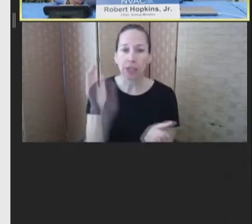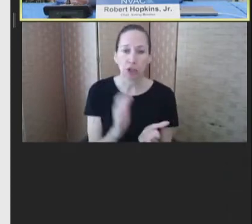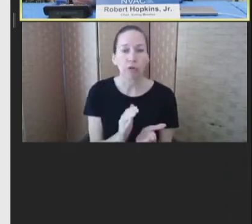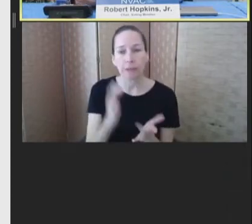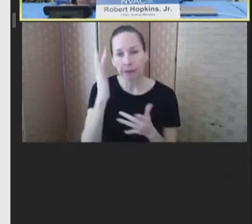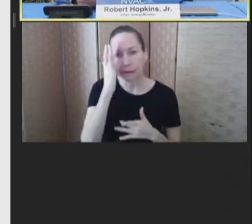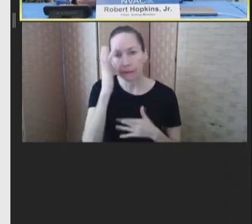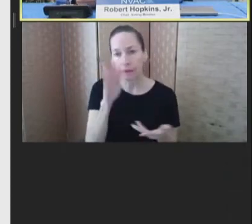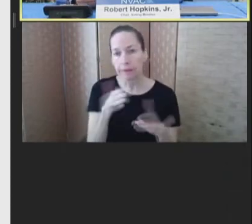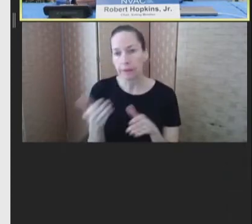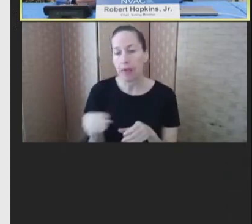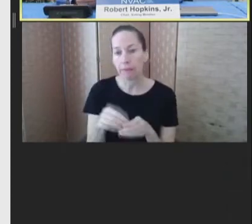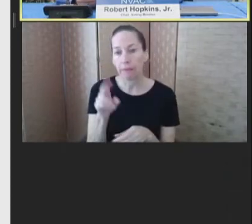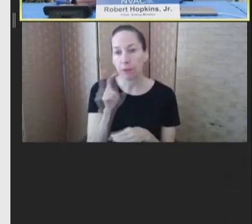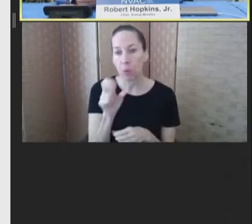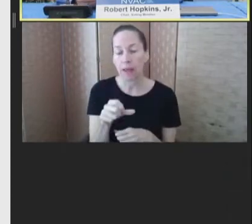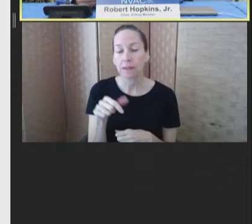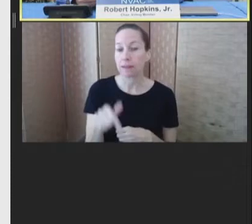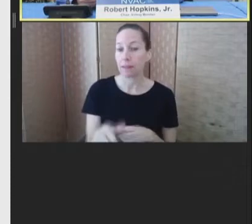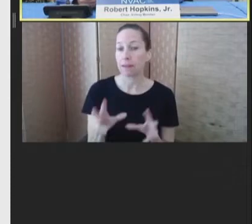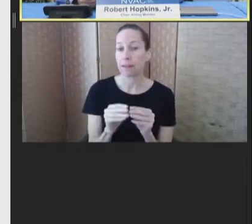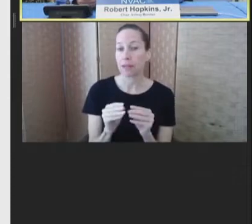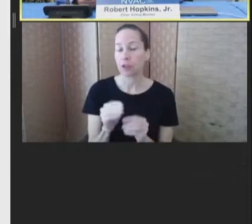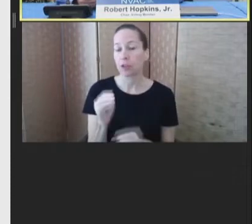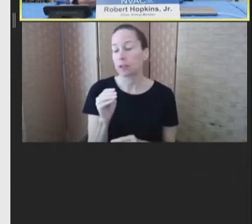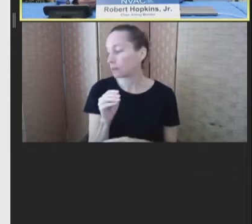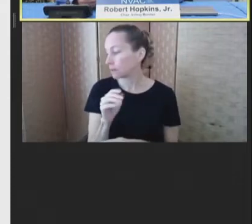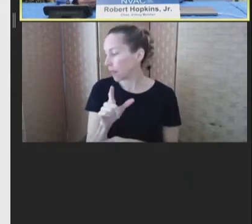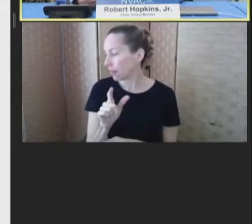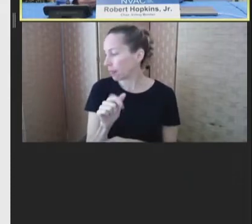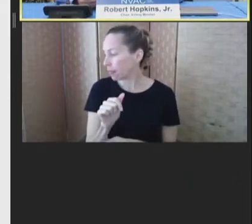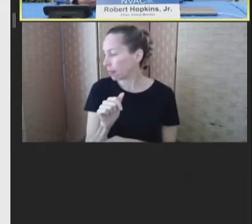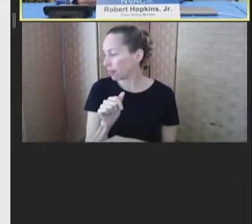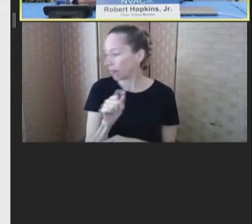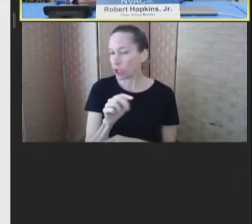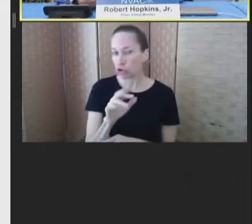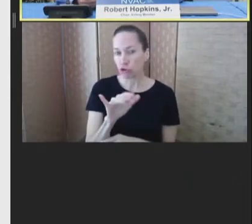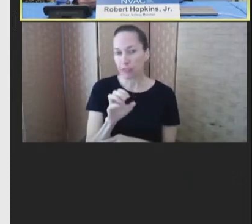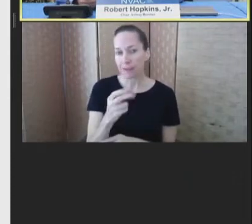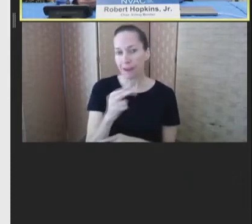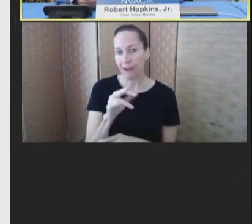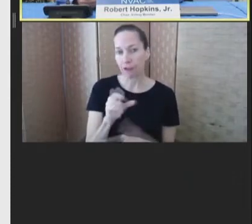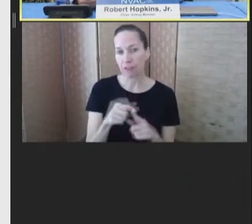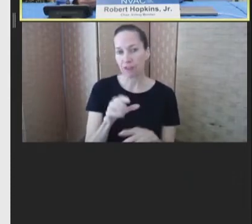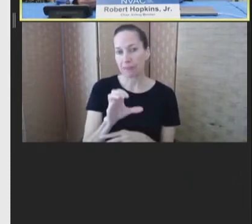In this session, we'll hear from Latrice Harris, from the CDC, Britney Roy, from the National